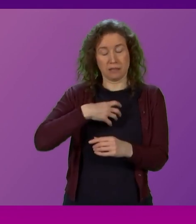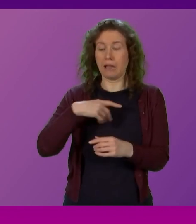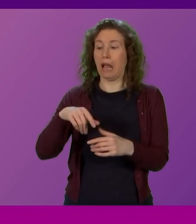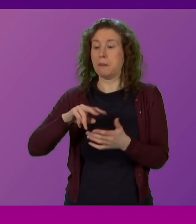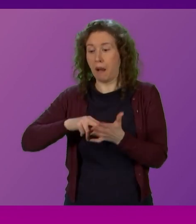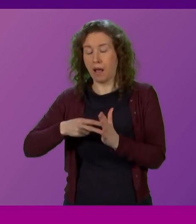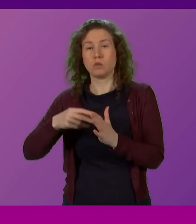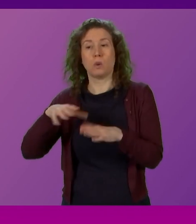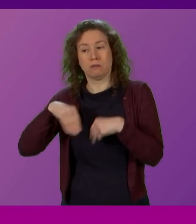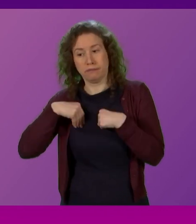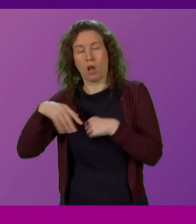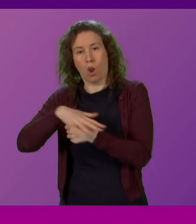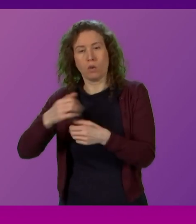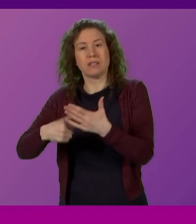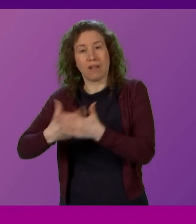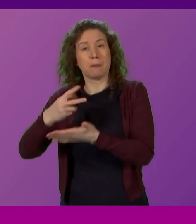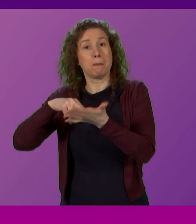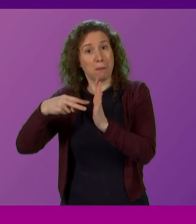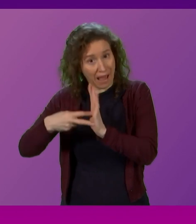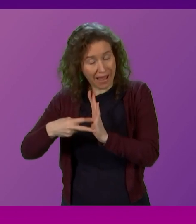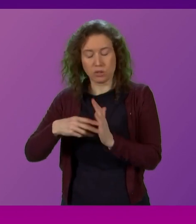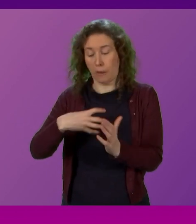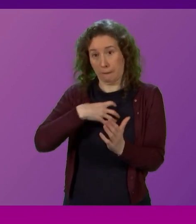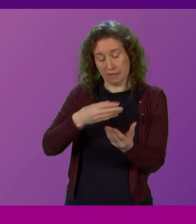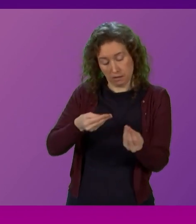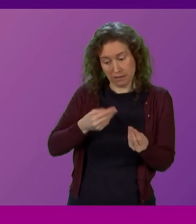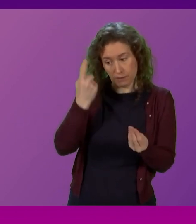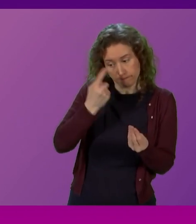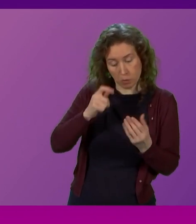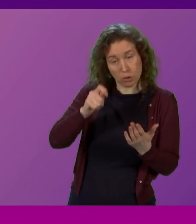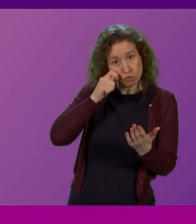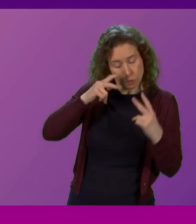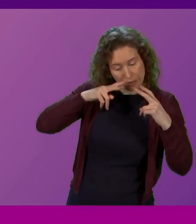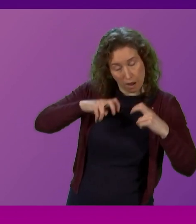development plan. Ministers will now consider that and, as part of their scrutiny, will consider previous